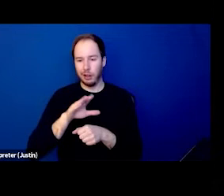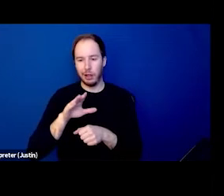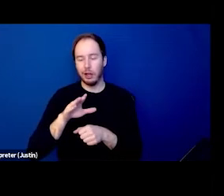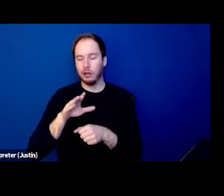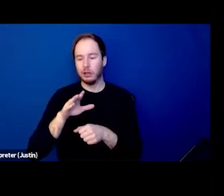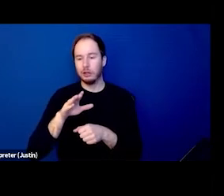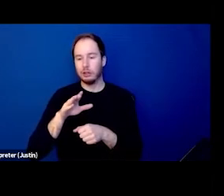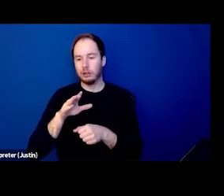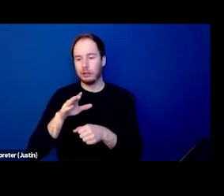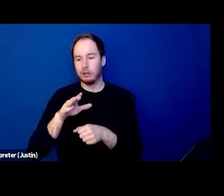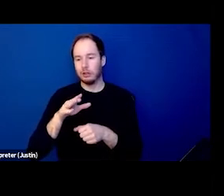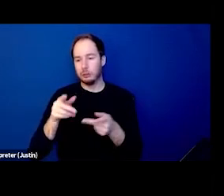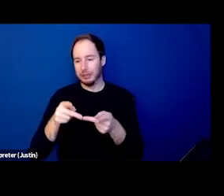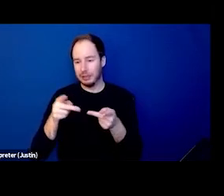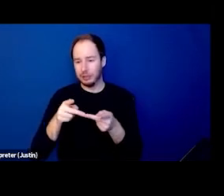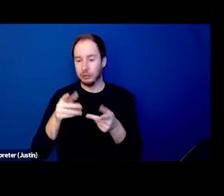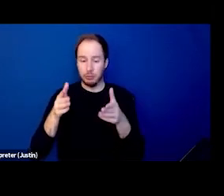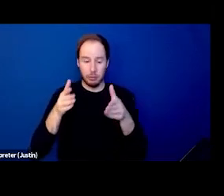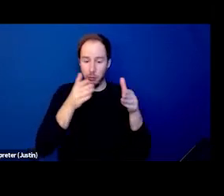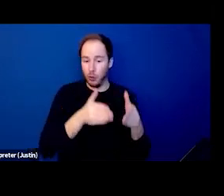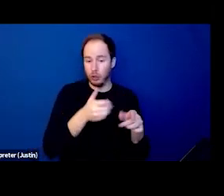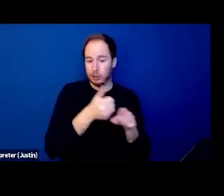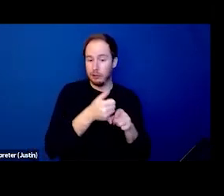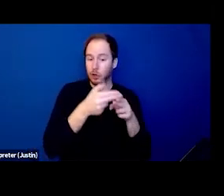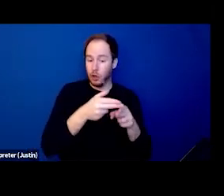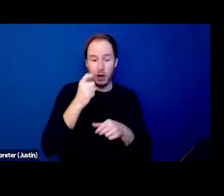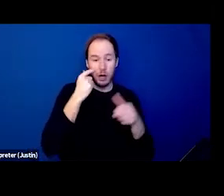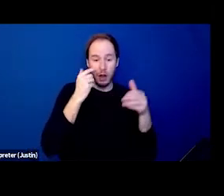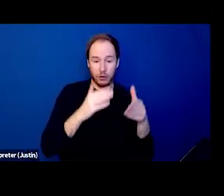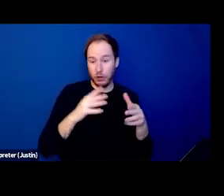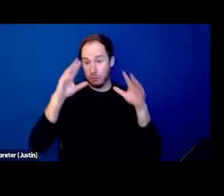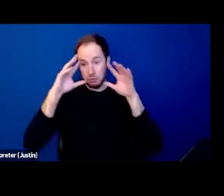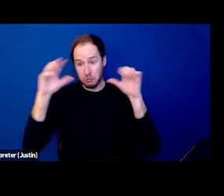So you could work with somebody who's referred to as, governor, president, council member,